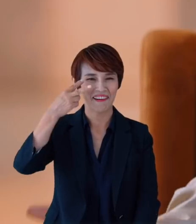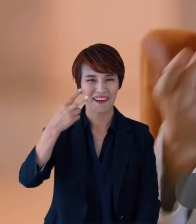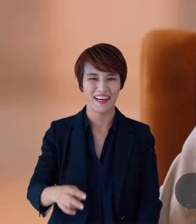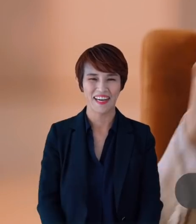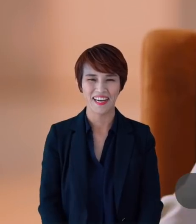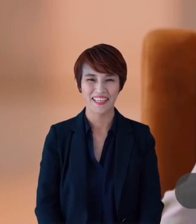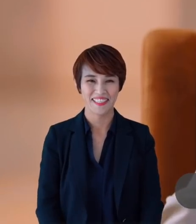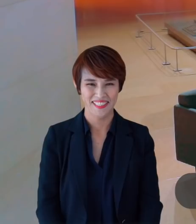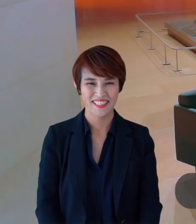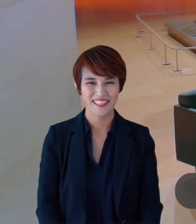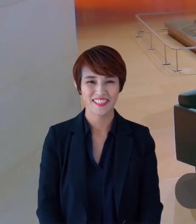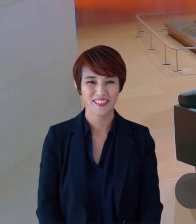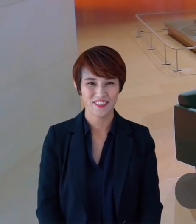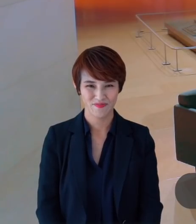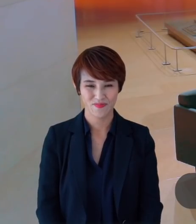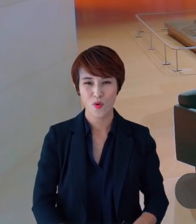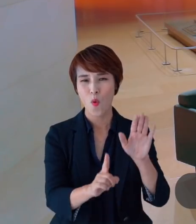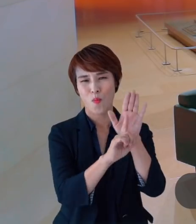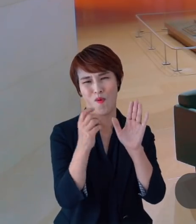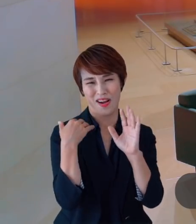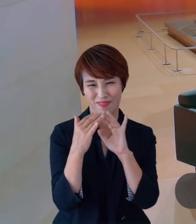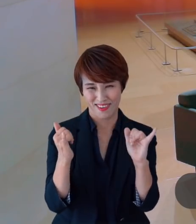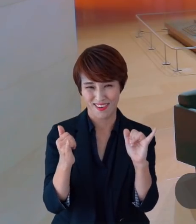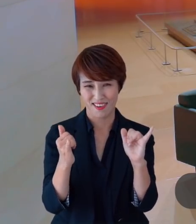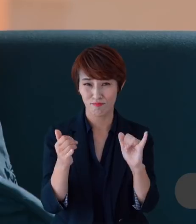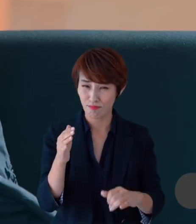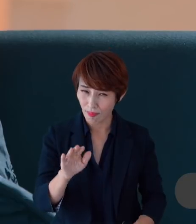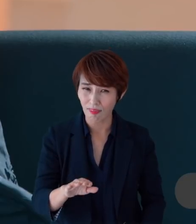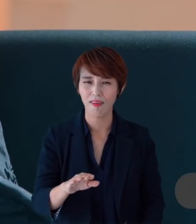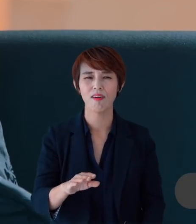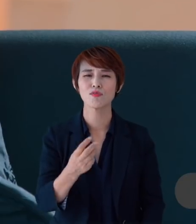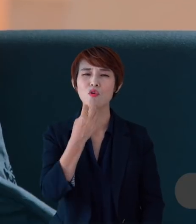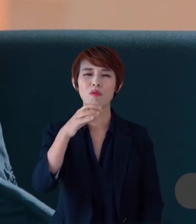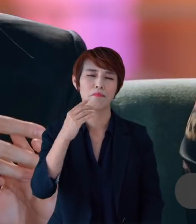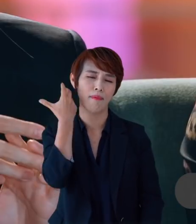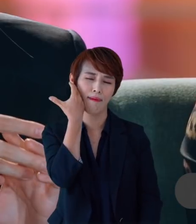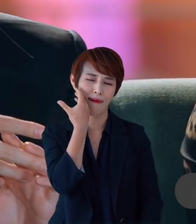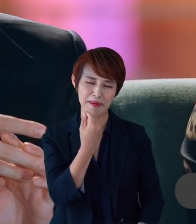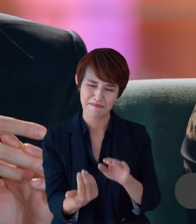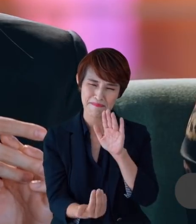All while you catch the scent of the water. But, we aren’t saying this just because we are the tourism ambassadors. Seoul really is a city with a lot to offer. Jung Kook: Of course!